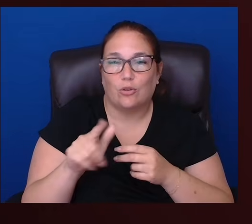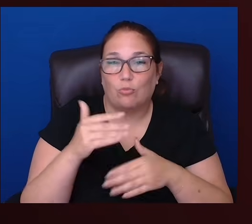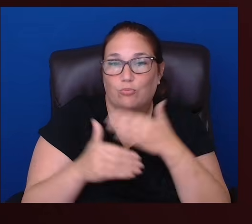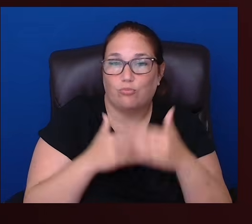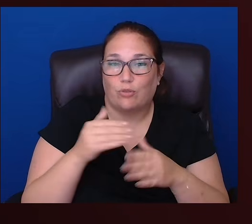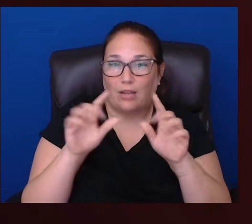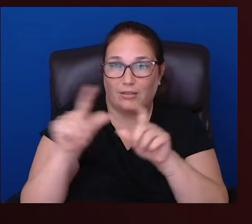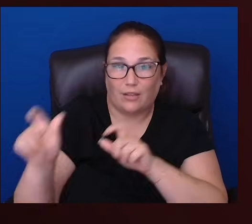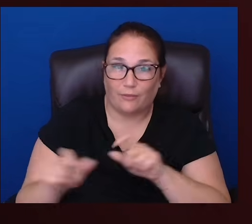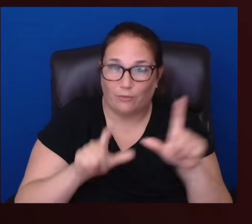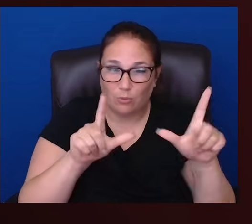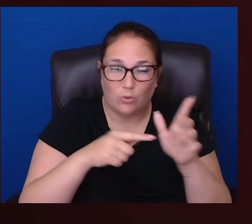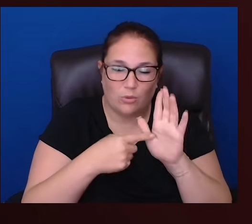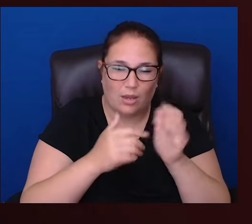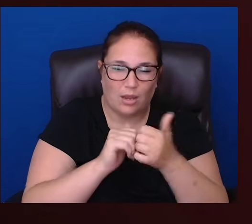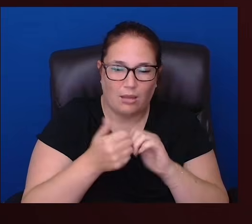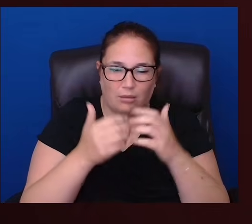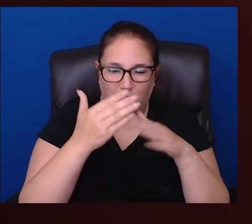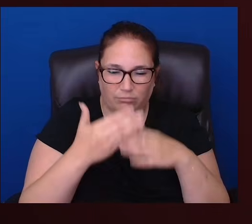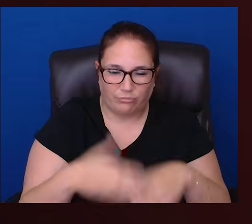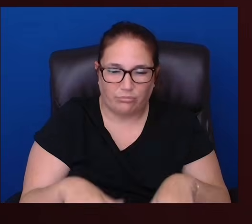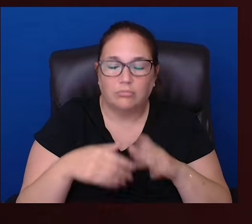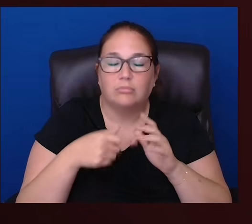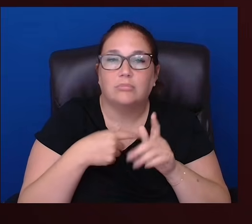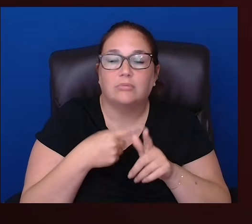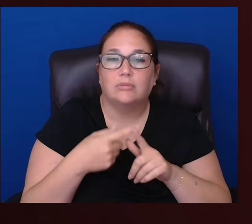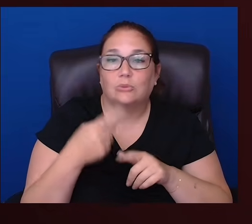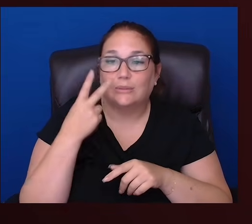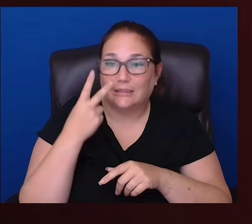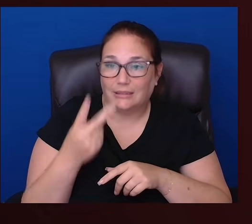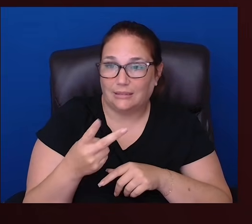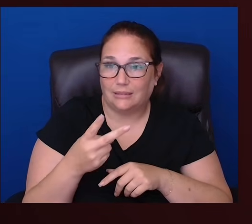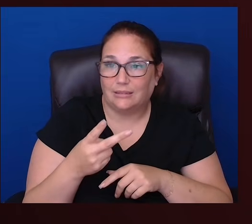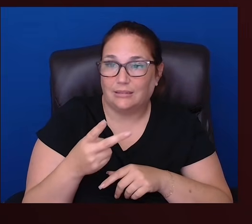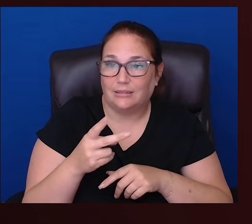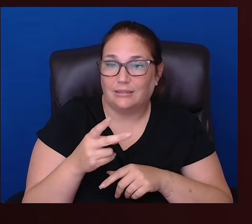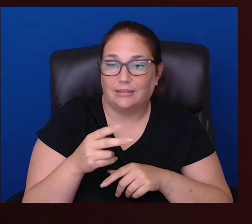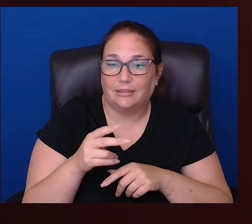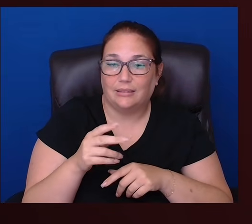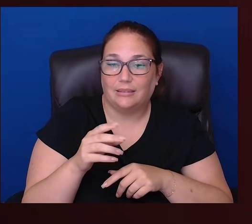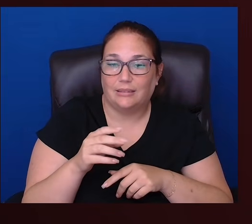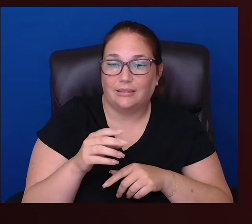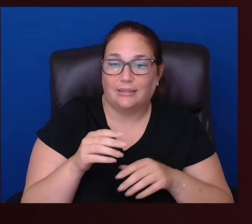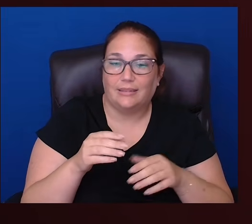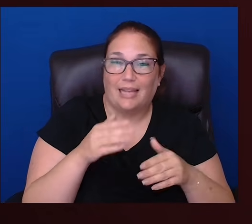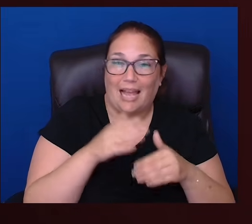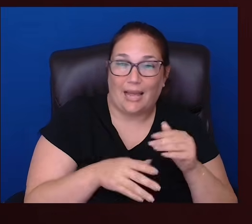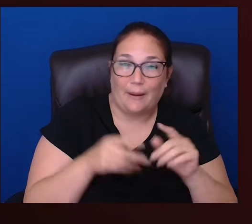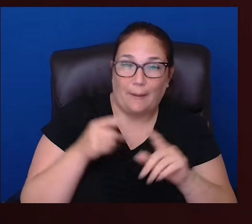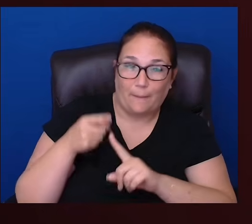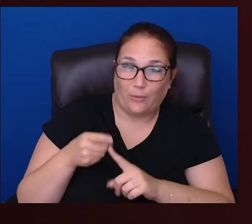how that breaks down but here you can see we've got an endpoint, and then that endpoint does some processing and we've